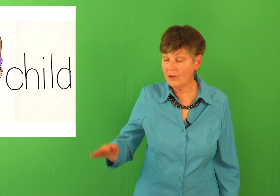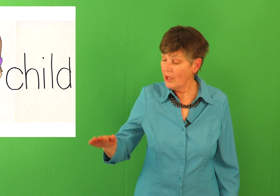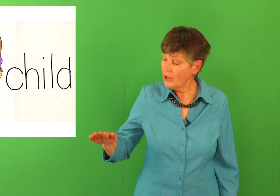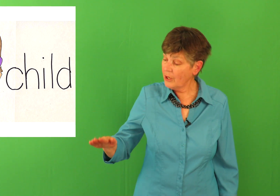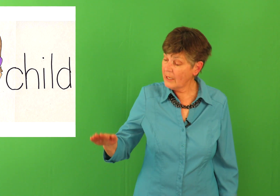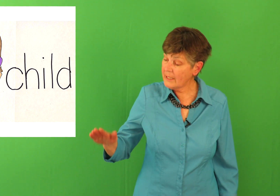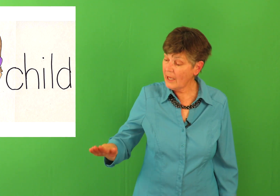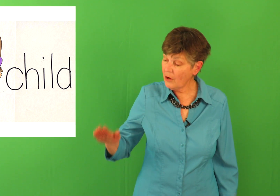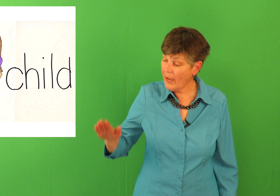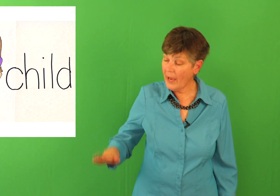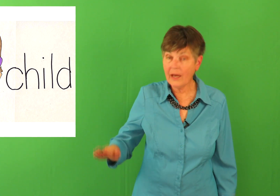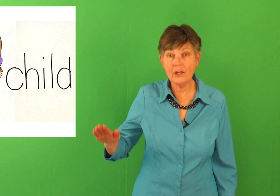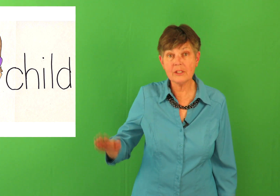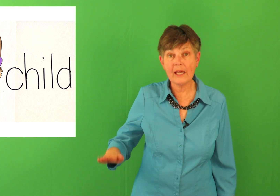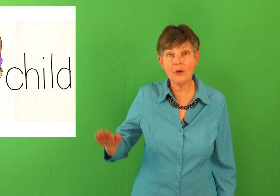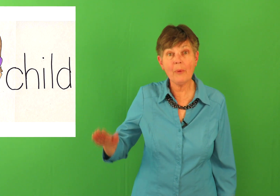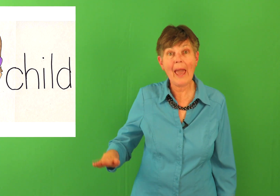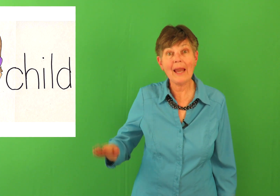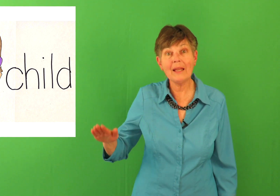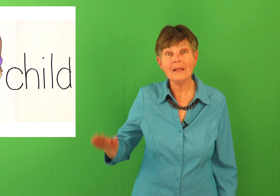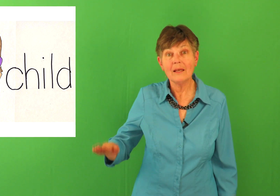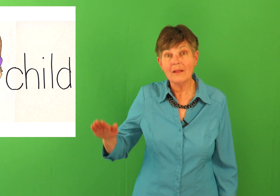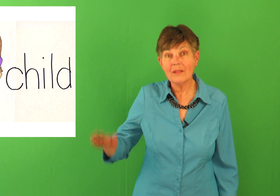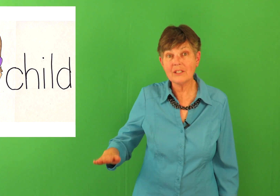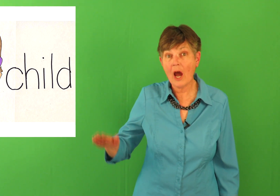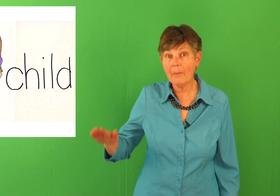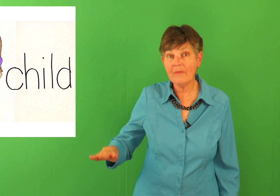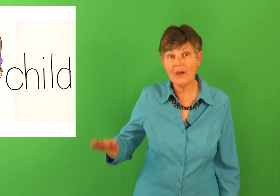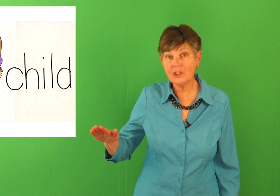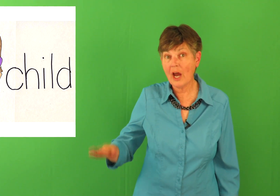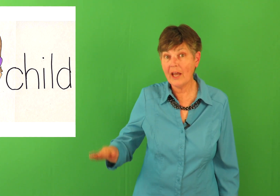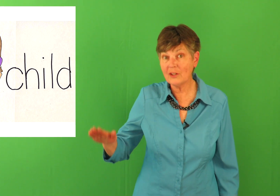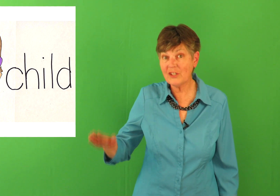you're going to take your hand and just like your Pattie the top of the child's